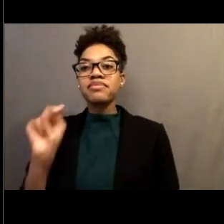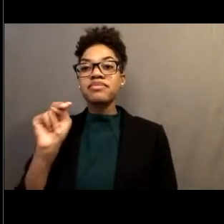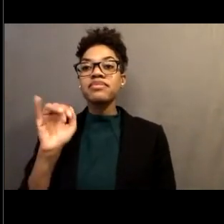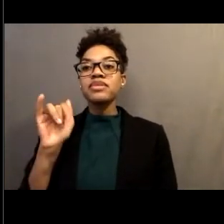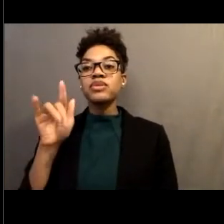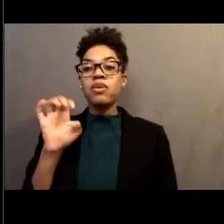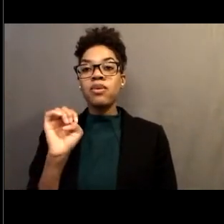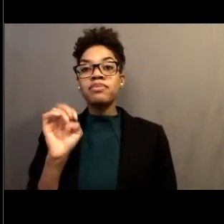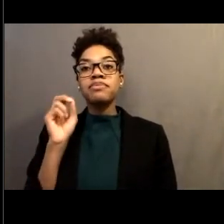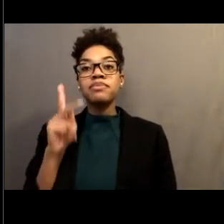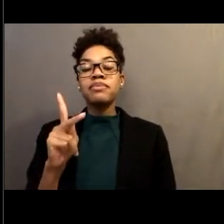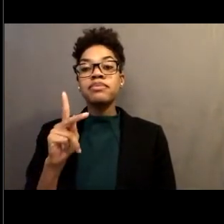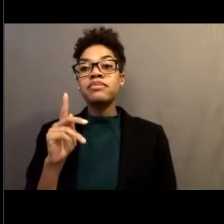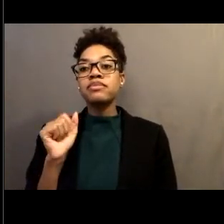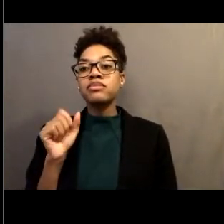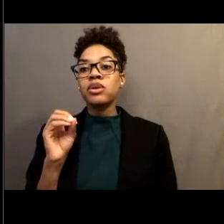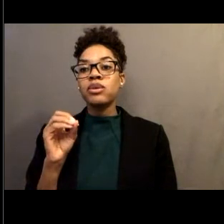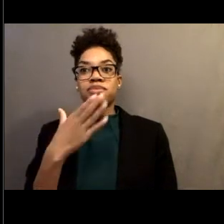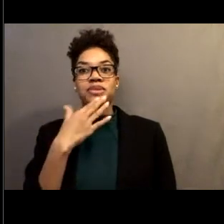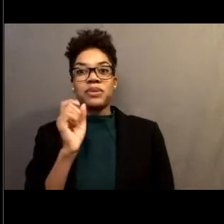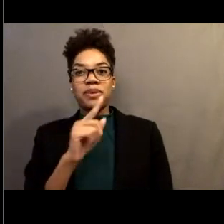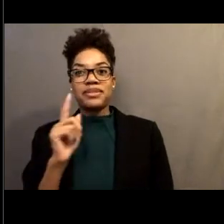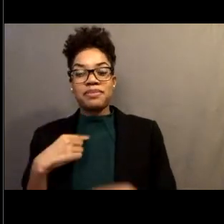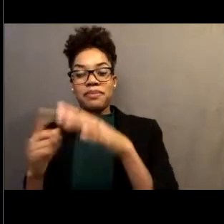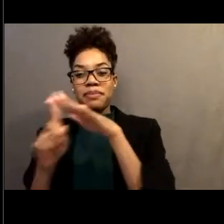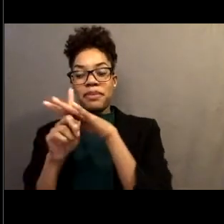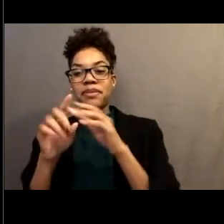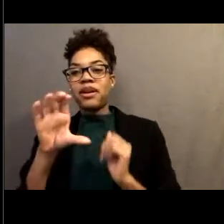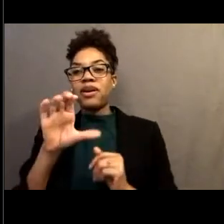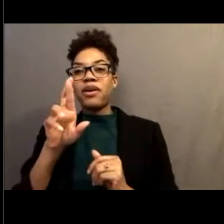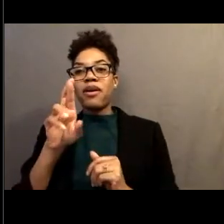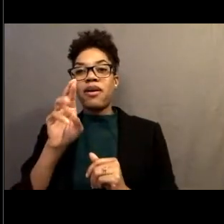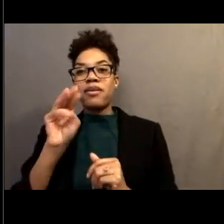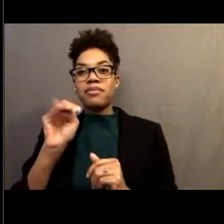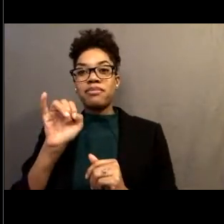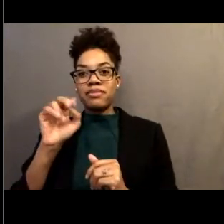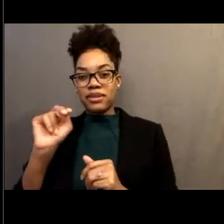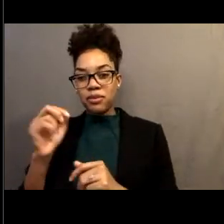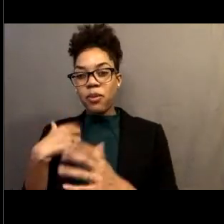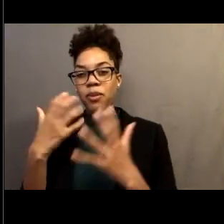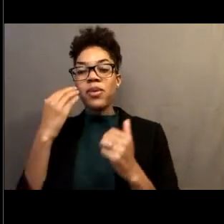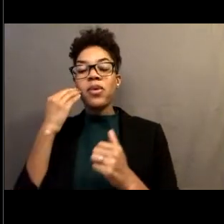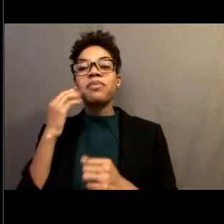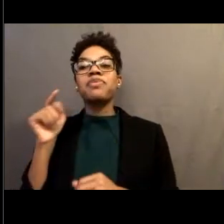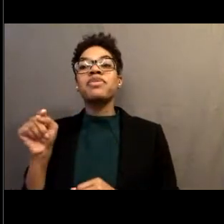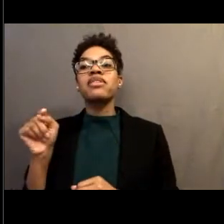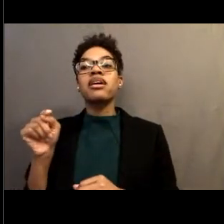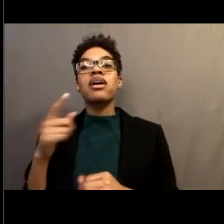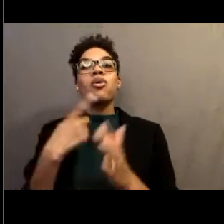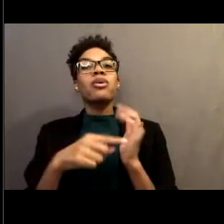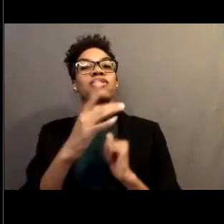Okay. This is a good question that we always get. Carmen would like to know what is your favorite part of your job?